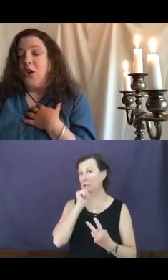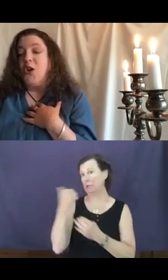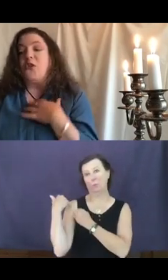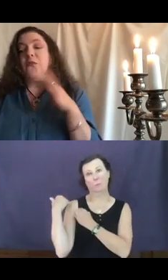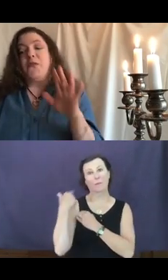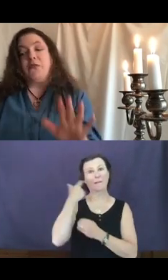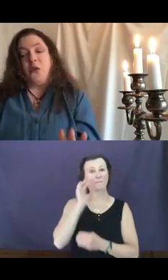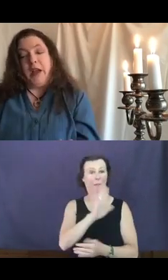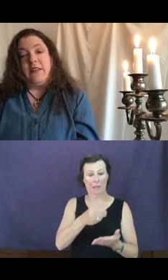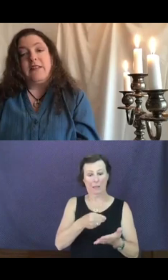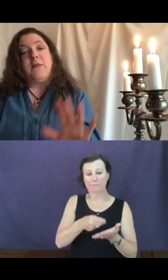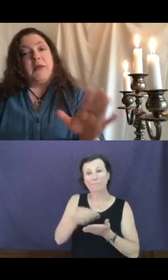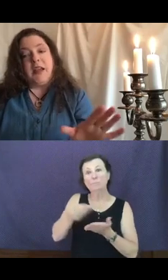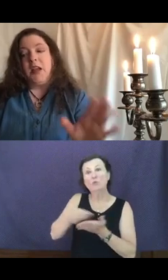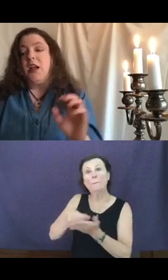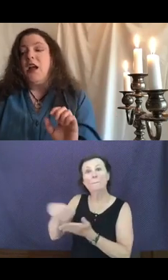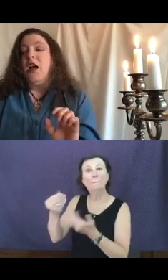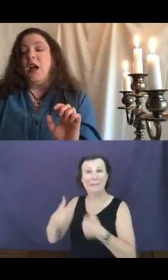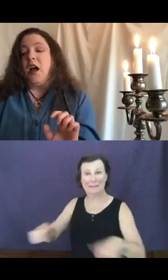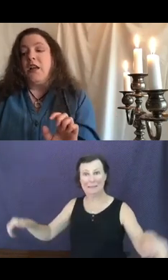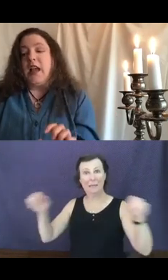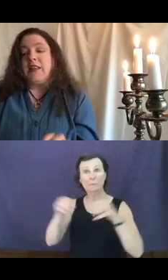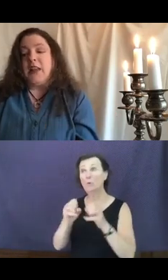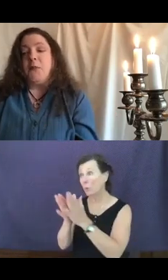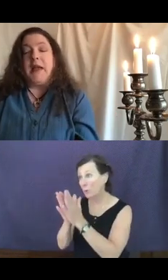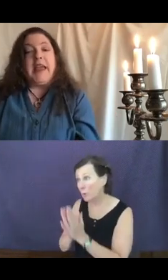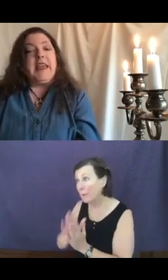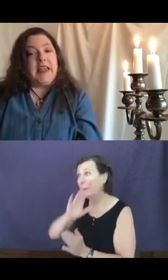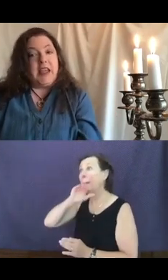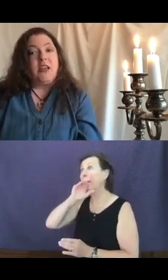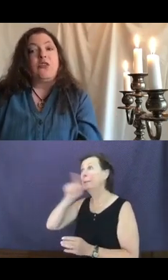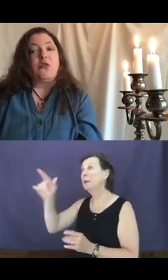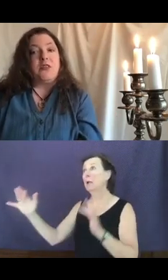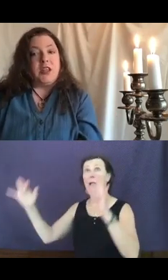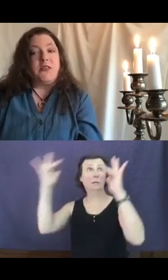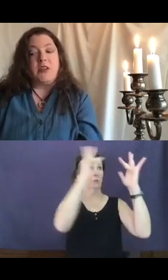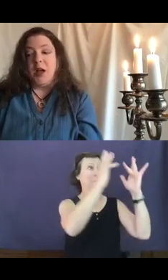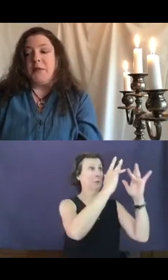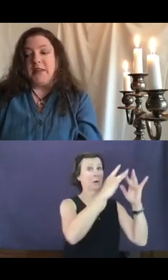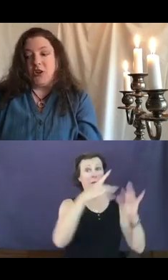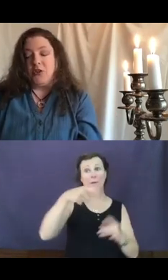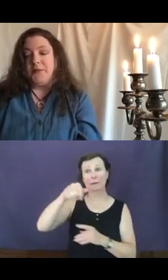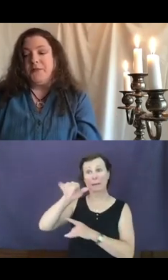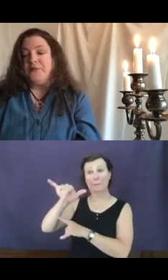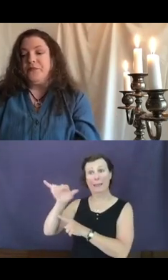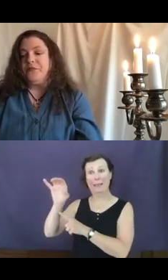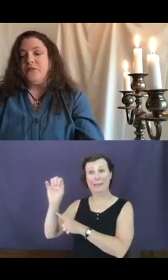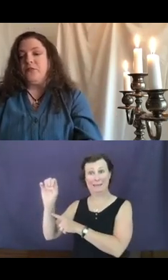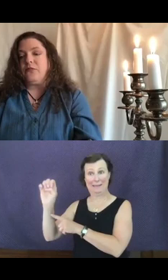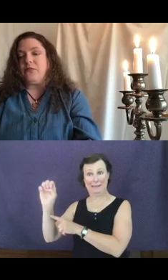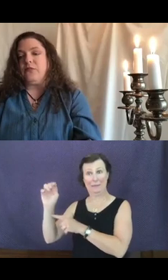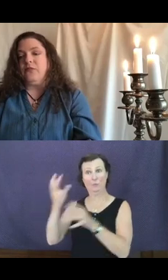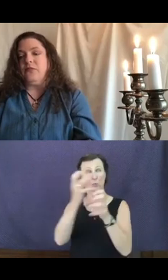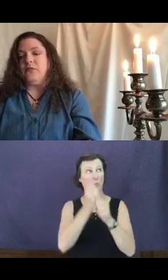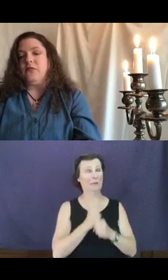so request the pig contact their payee to receive compensation.